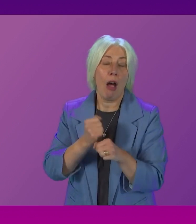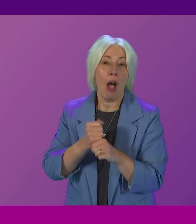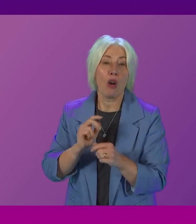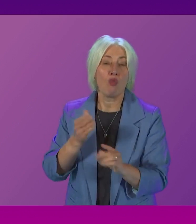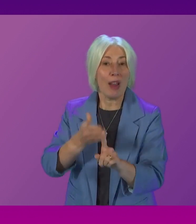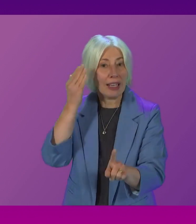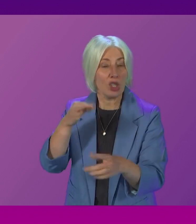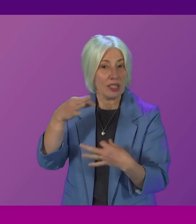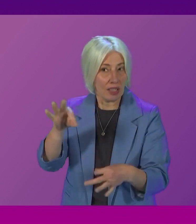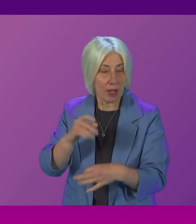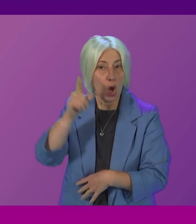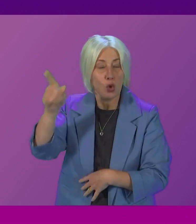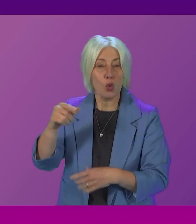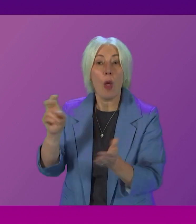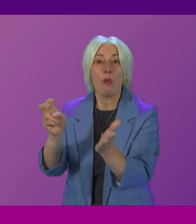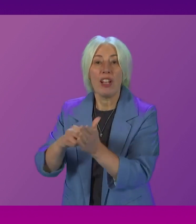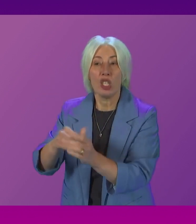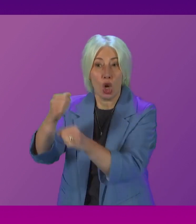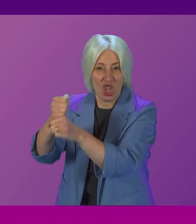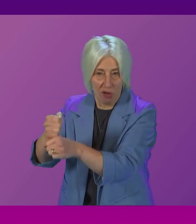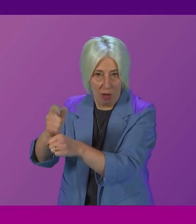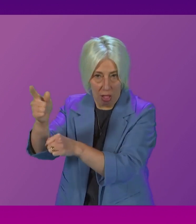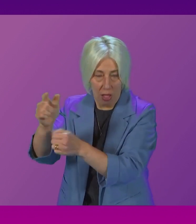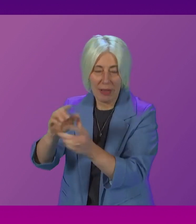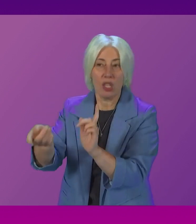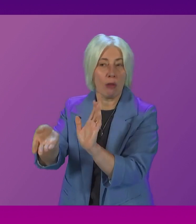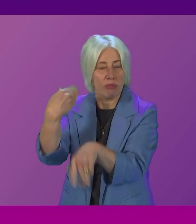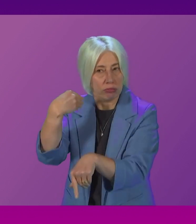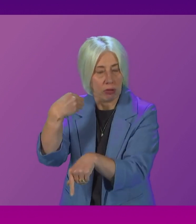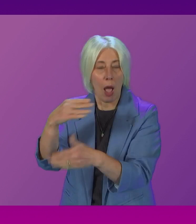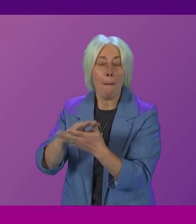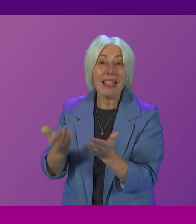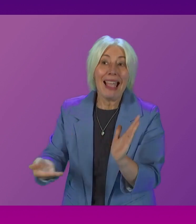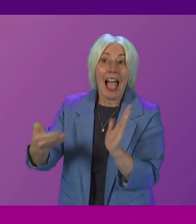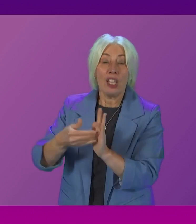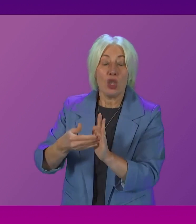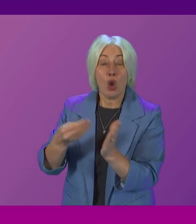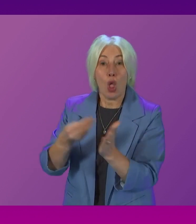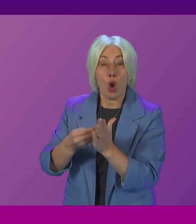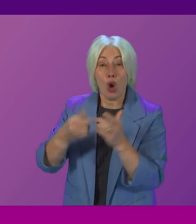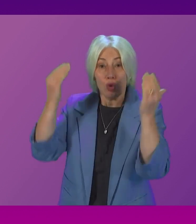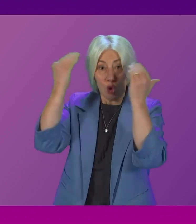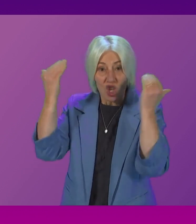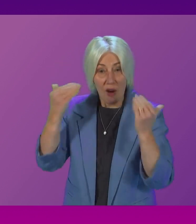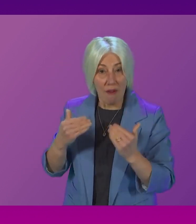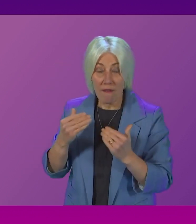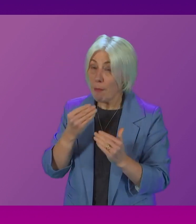the registrar general. That provision will impose an additional case load on sheriffs, but that is not mentioned in the financial memorandum.